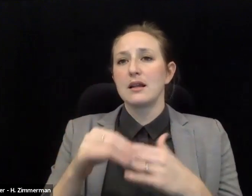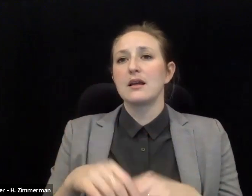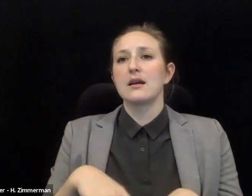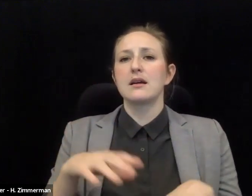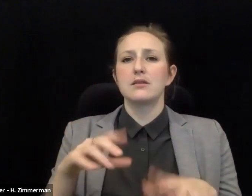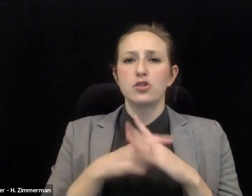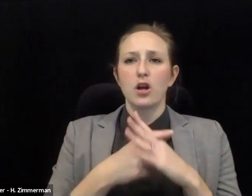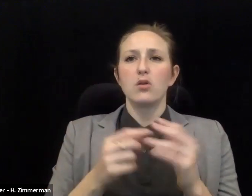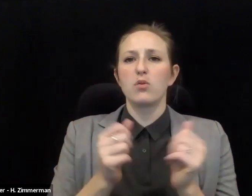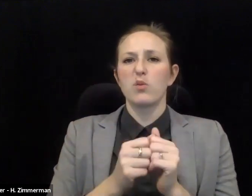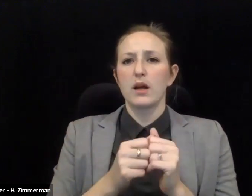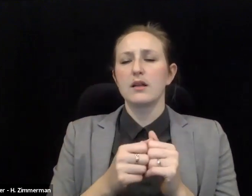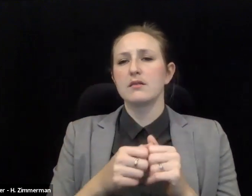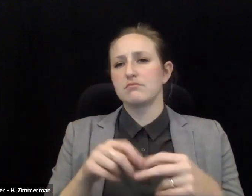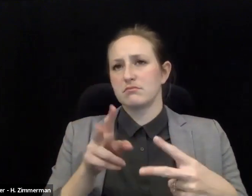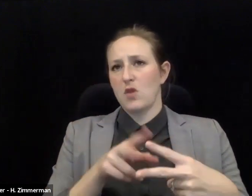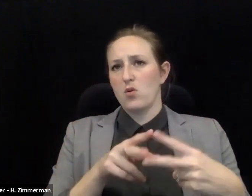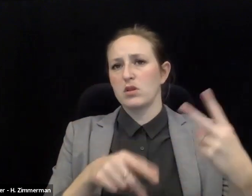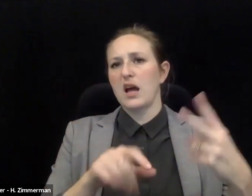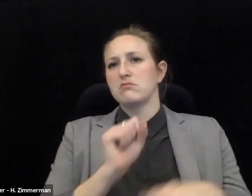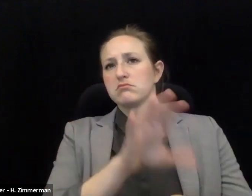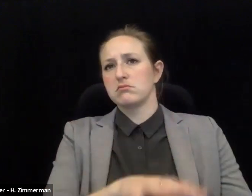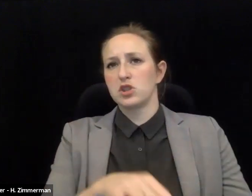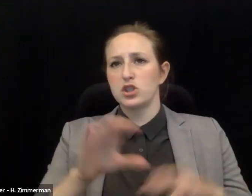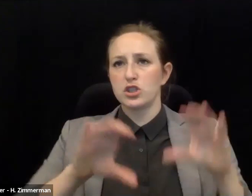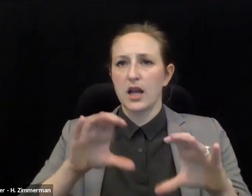can send those in chat to Monica to share out with folks if they're interested in.